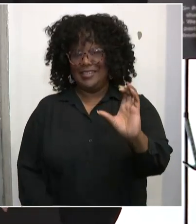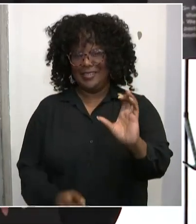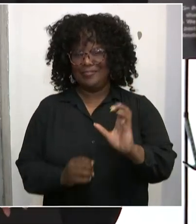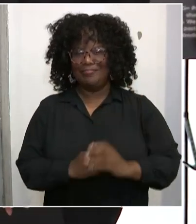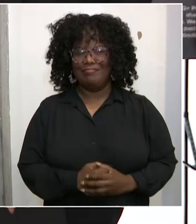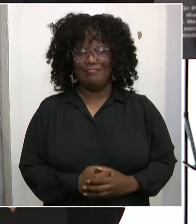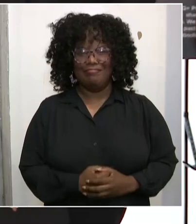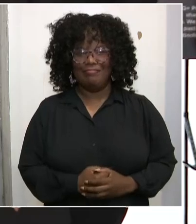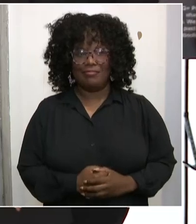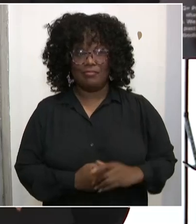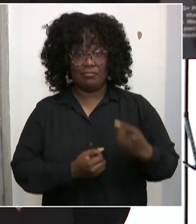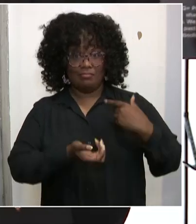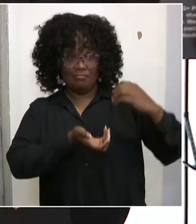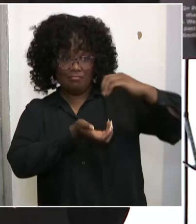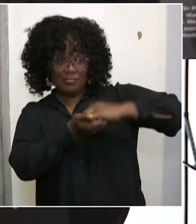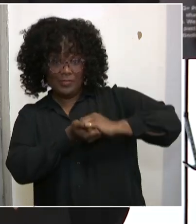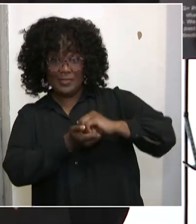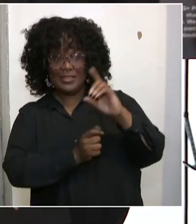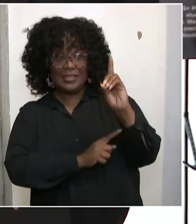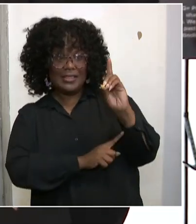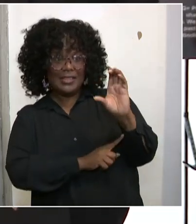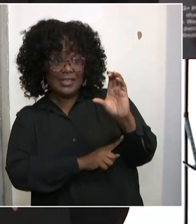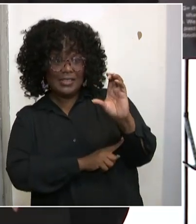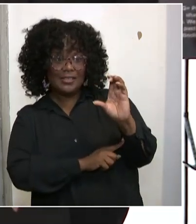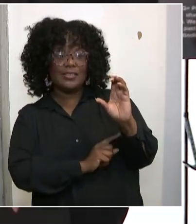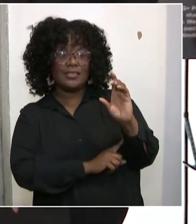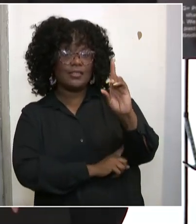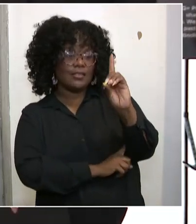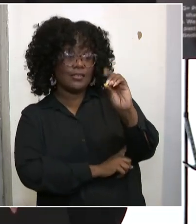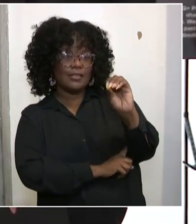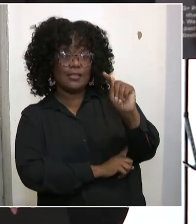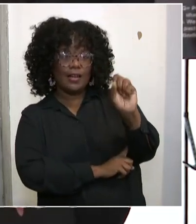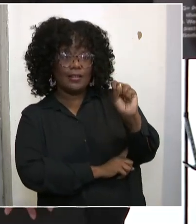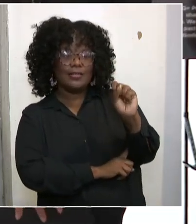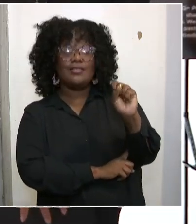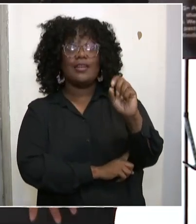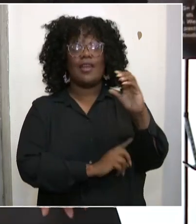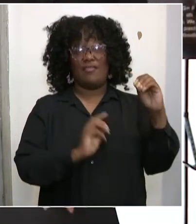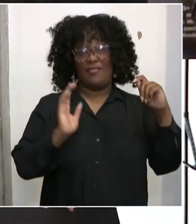DC Docs and the Light Reel Film Festival. I believe we have light reel here